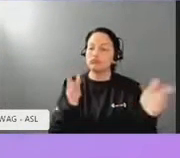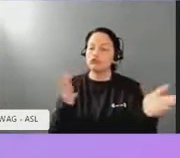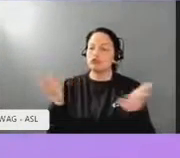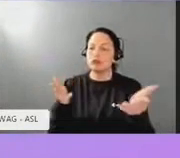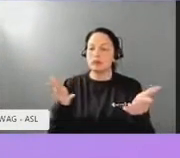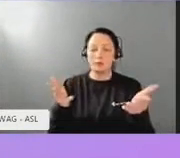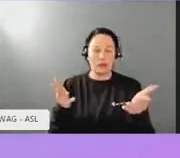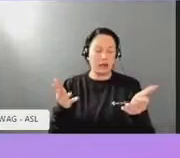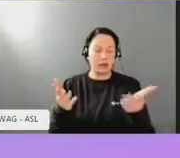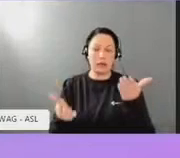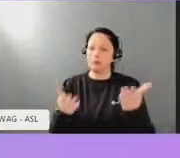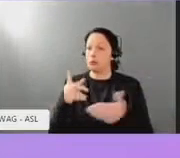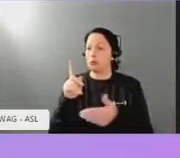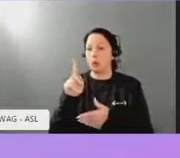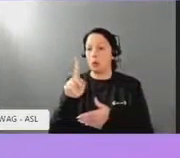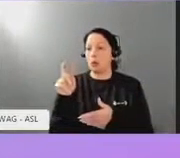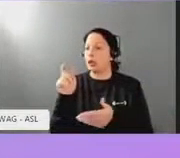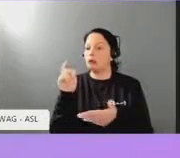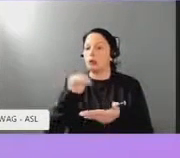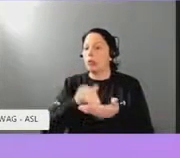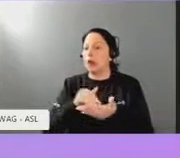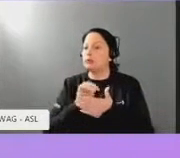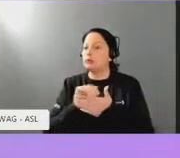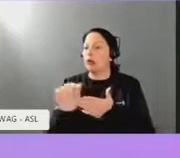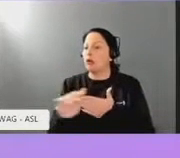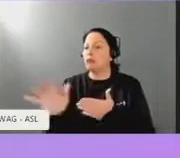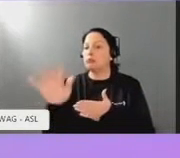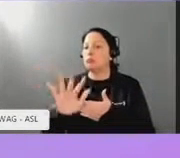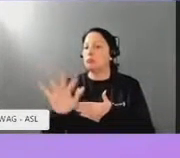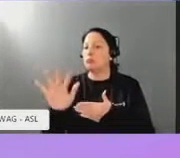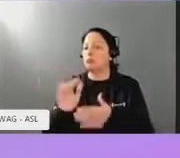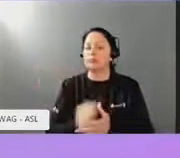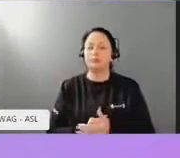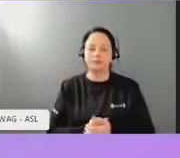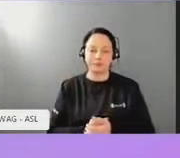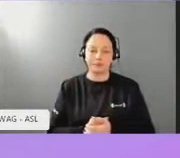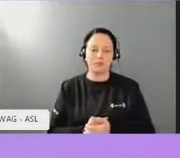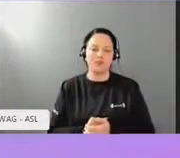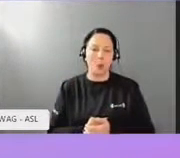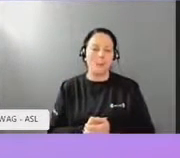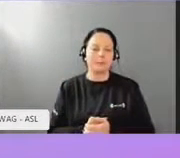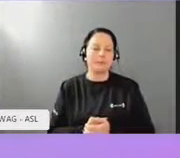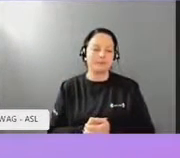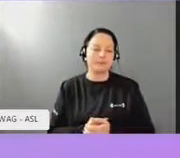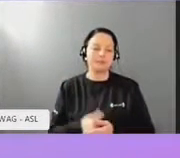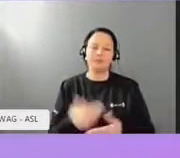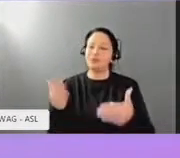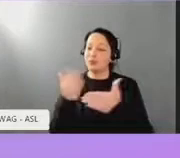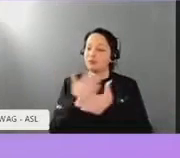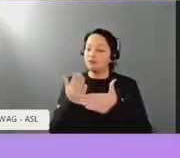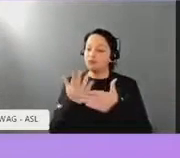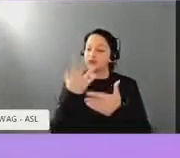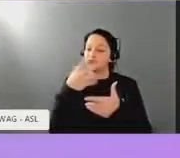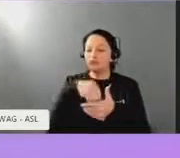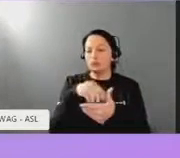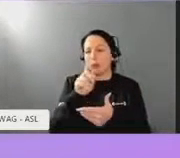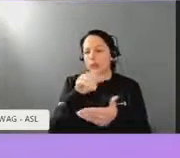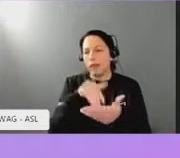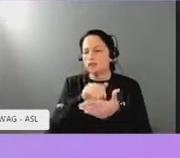Though there might be. If you're selling a could service, it be hundreds or thousands of dollars. Say for